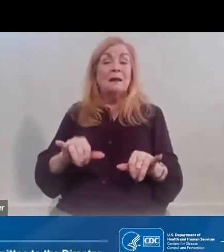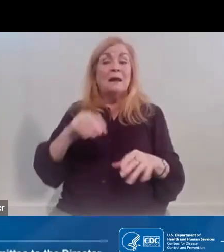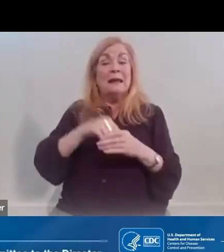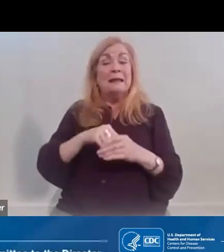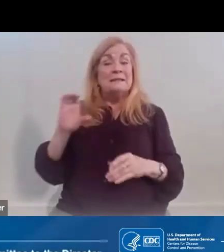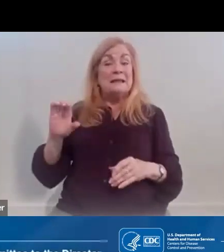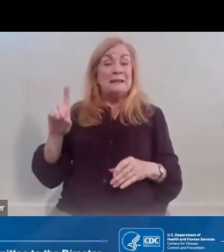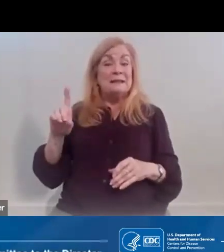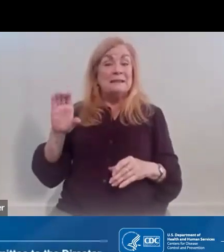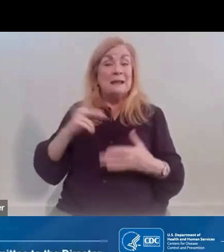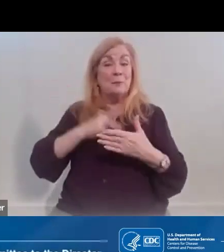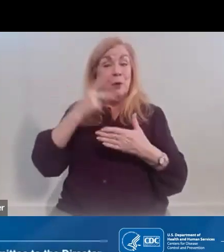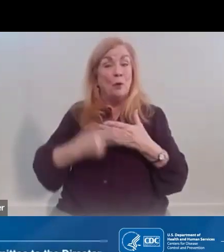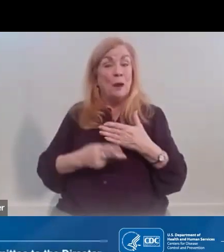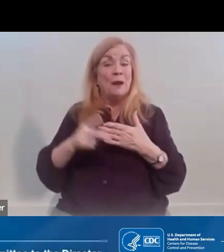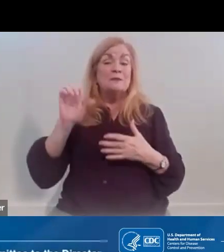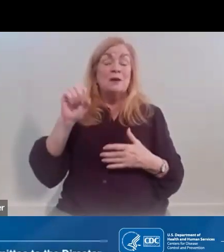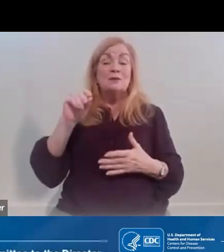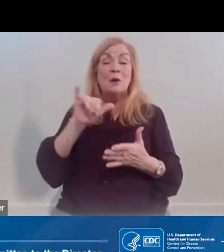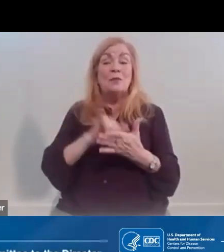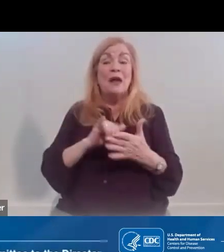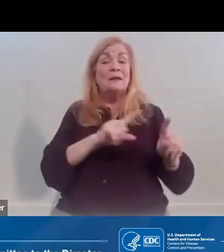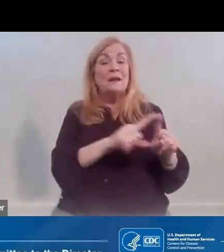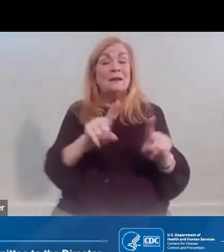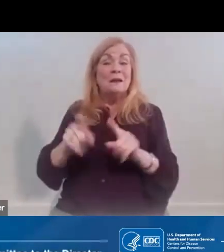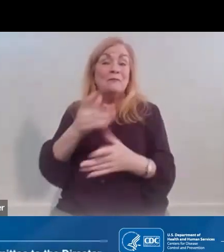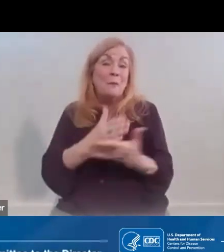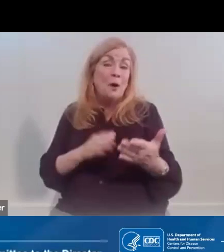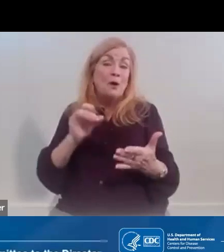such that at the front lines, different parts of health departments are working